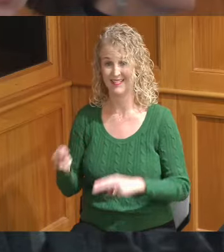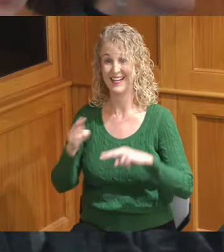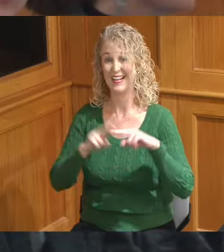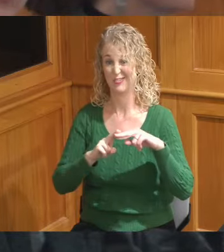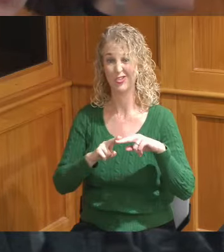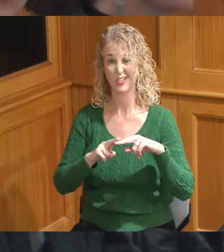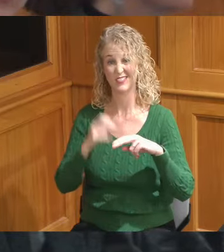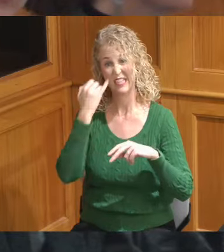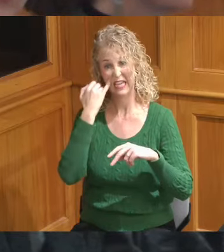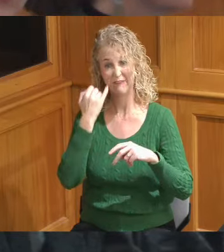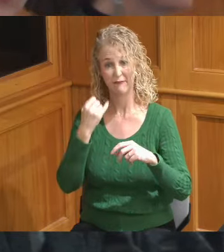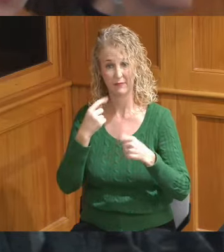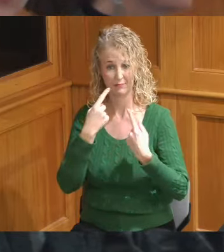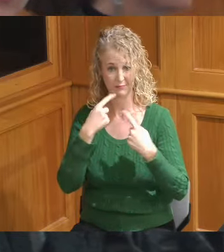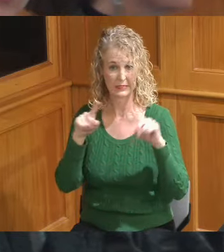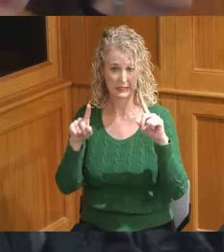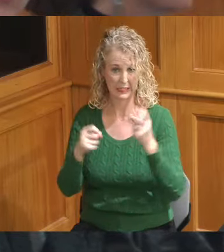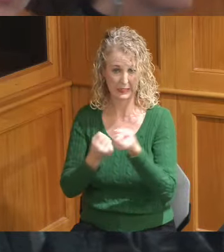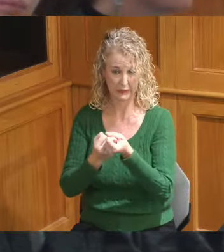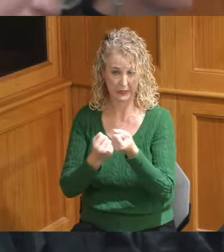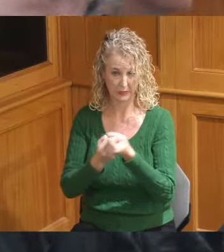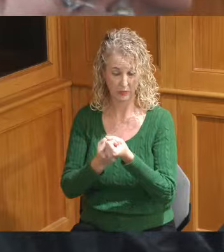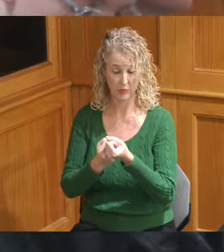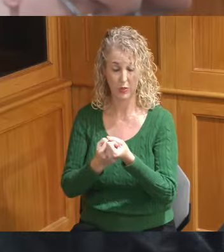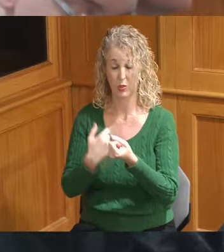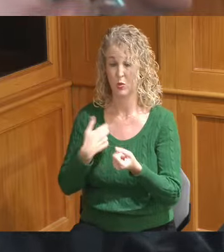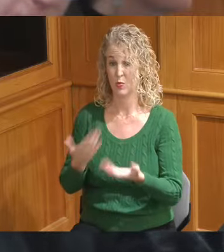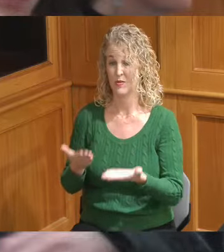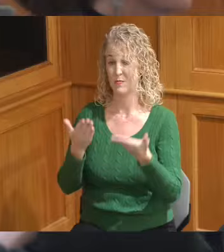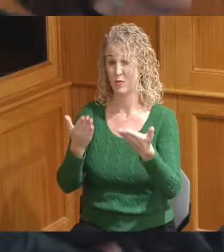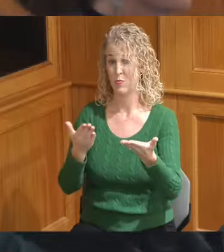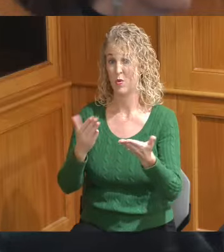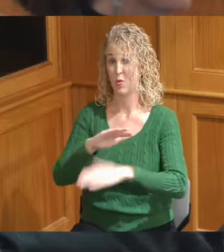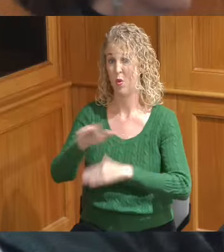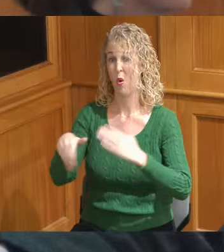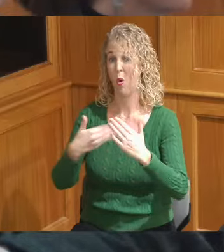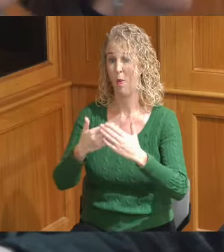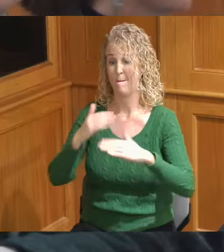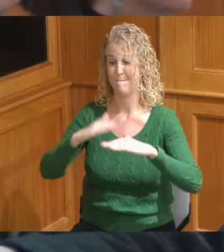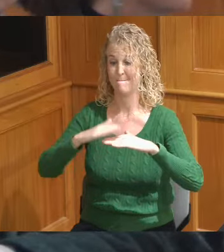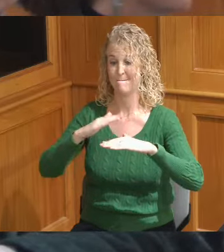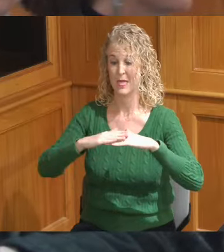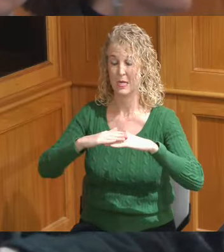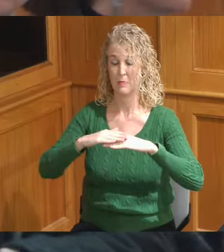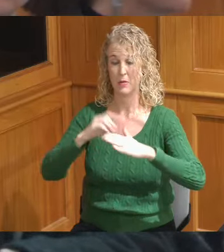the district. To accomplish this, we're proposing to keep all the minimum base charges flat. Search